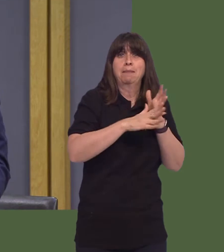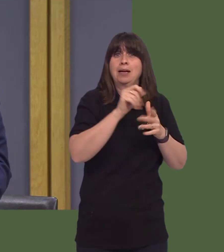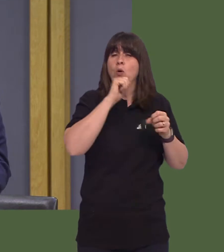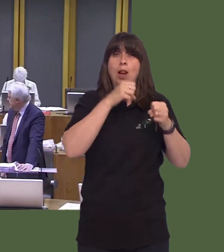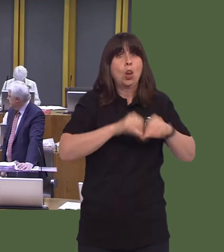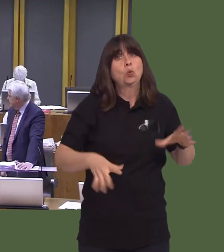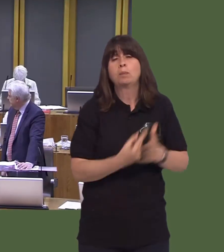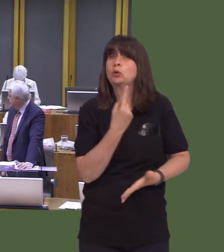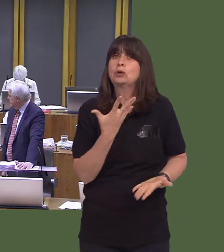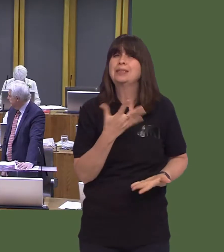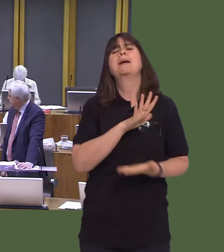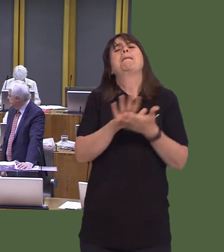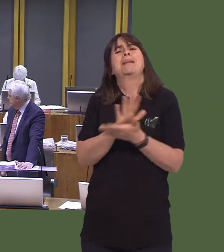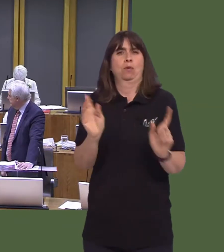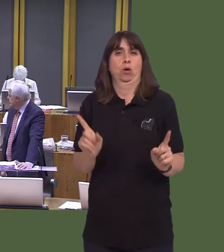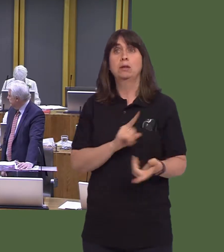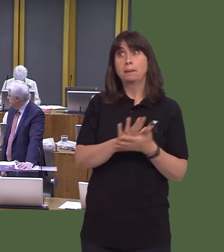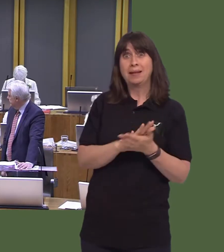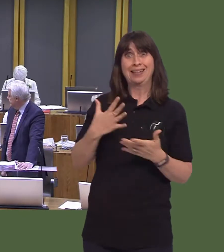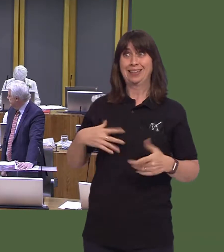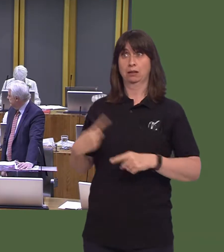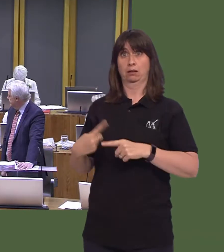Basically, what they're saying is that we need to move ahead with the strategic development